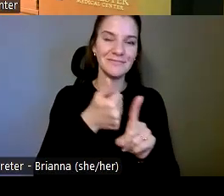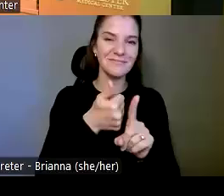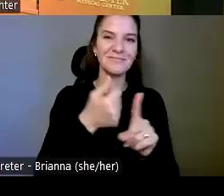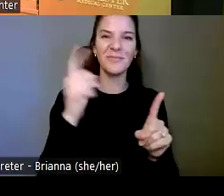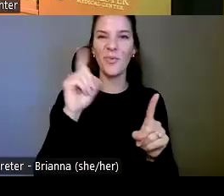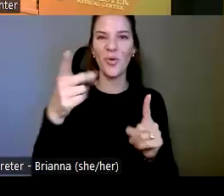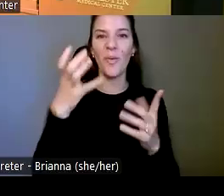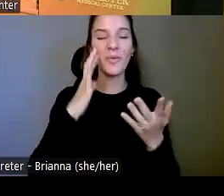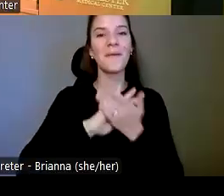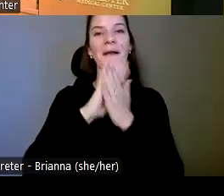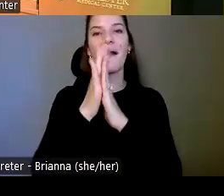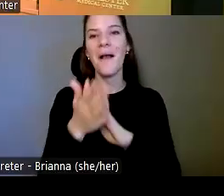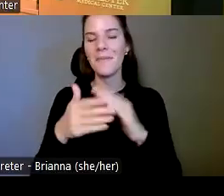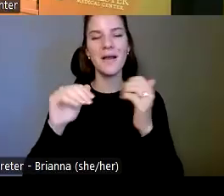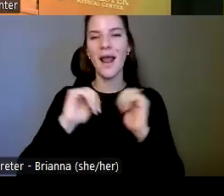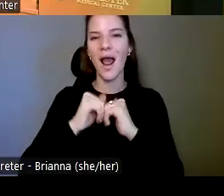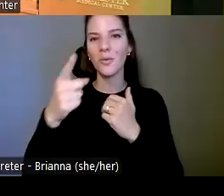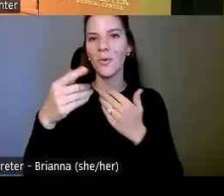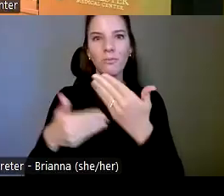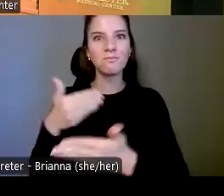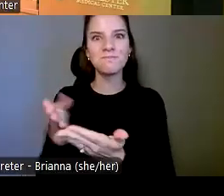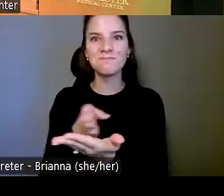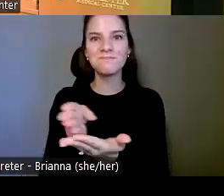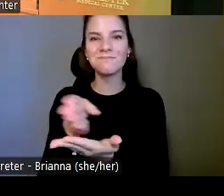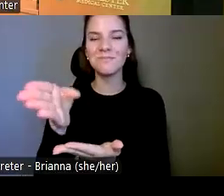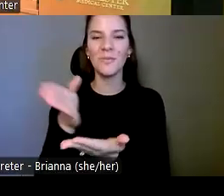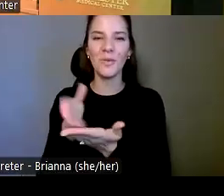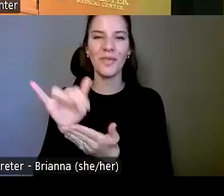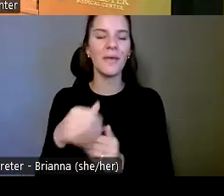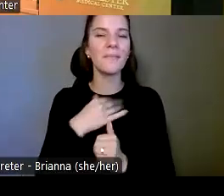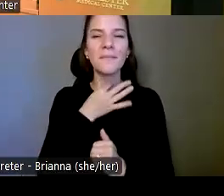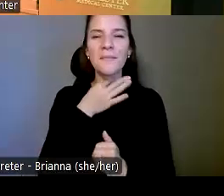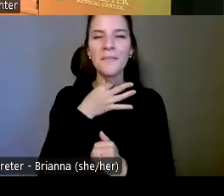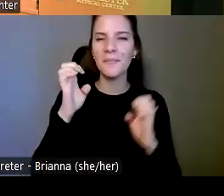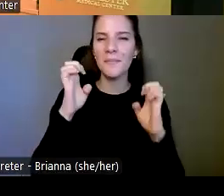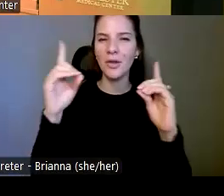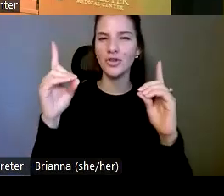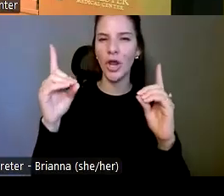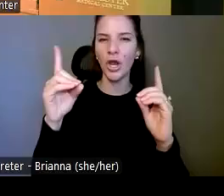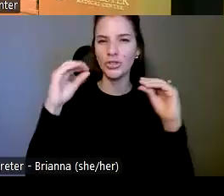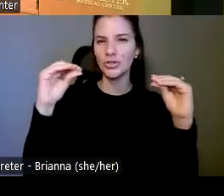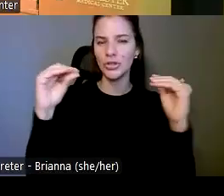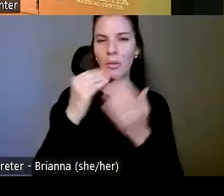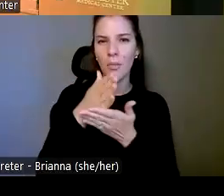got there. I'm curious about um in terms of the educational piece, obviously the experiential part